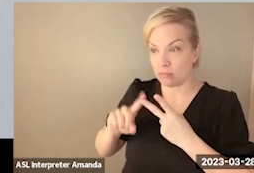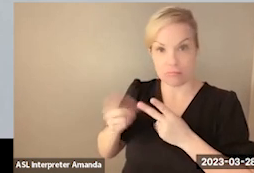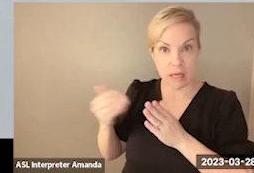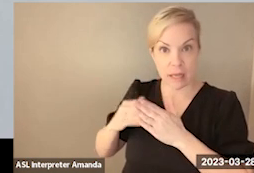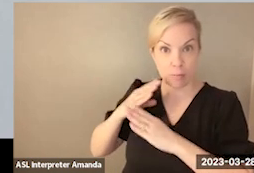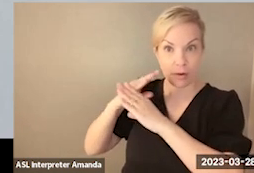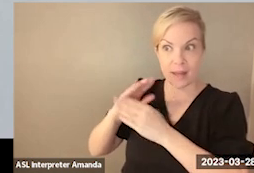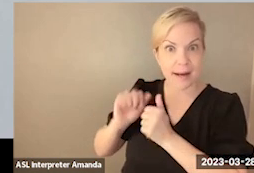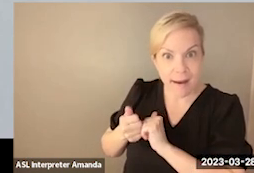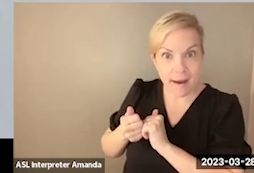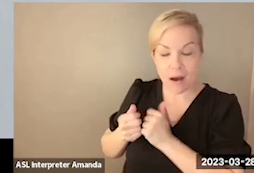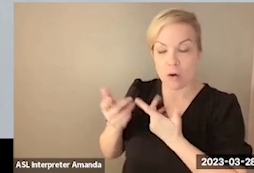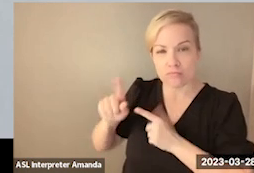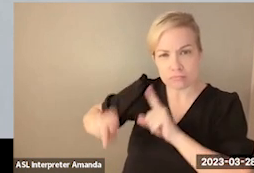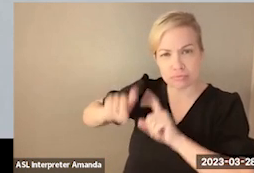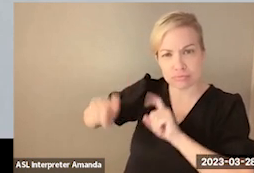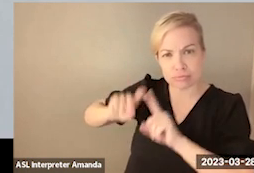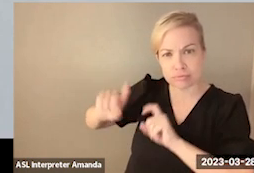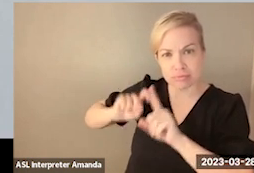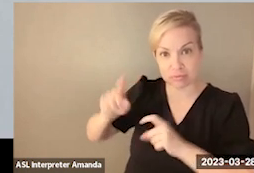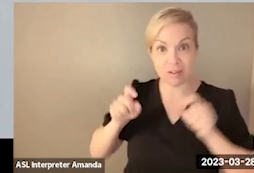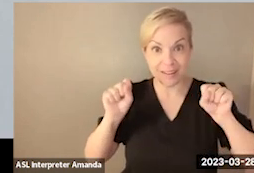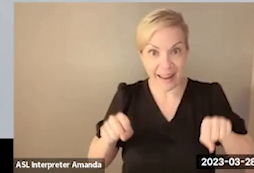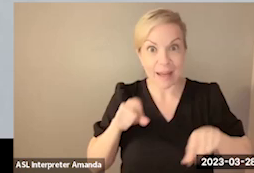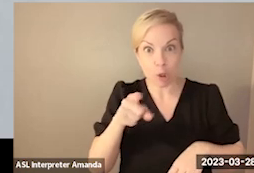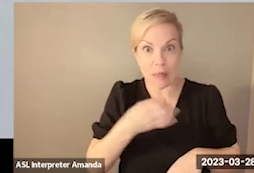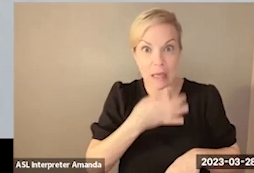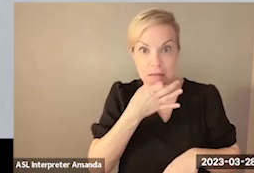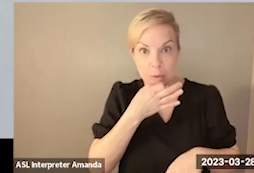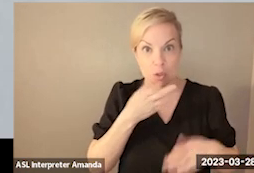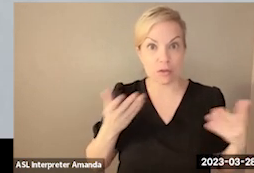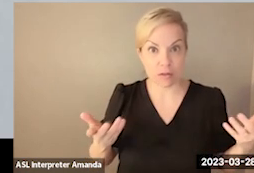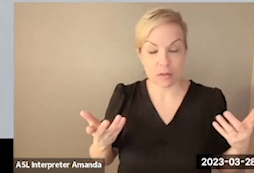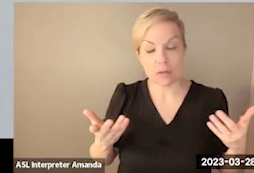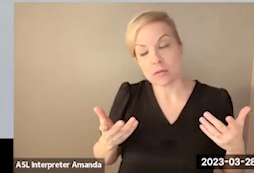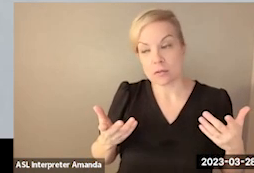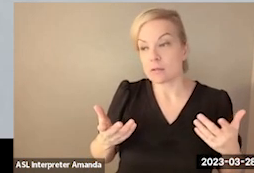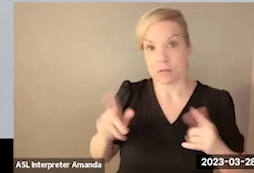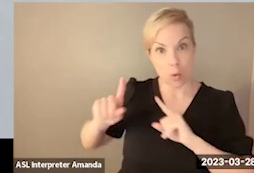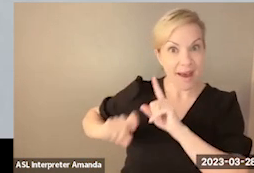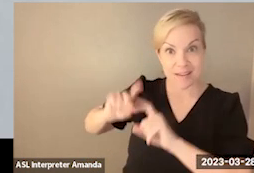Debbie Stine, Science & Technology Policy Academy: You know what it is? You know. Debbie Stine, Science & Technology Policy Academy: You know that you're going to do so. That's one thing just to ask questions.